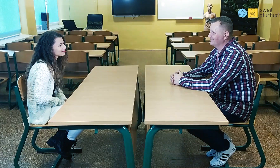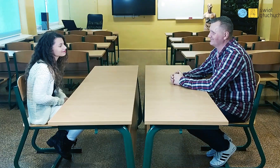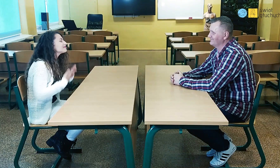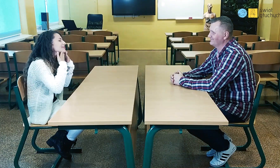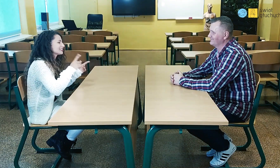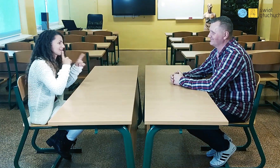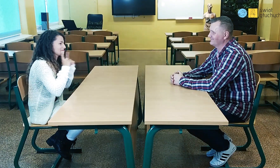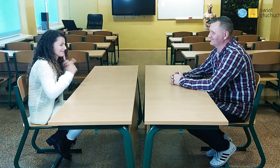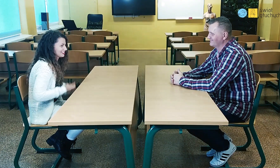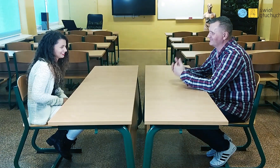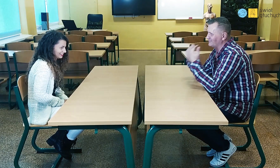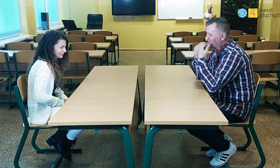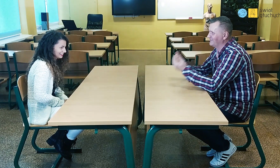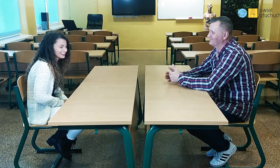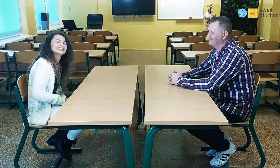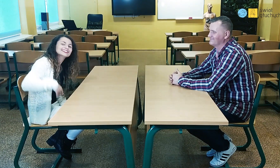I also thank you. Goodbye.